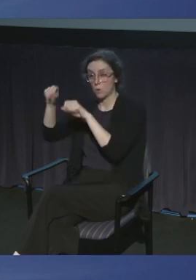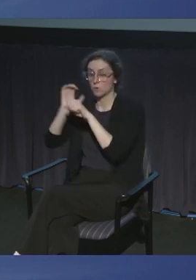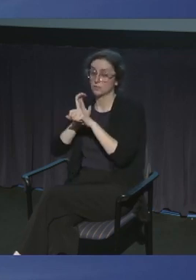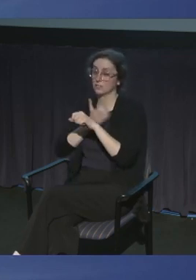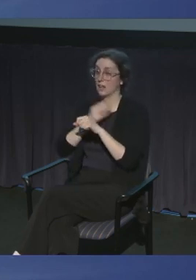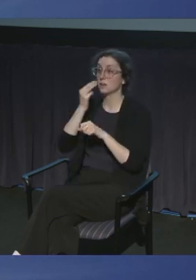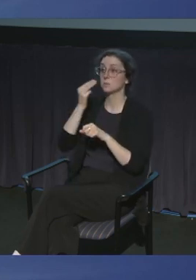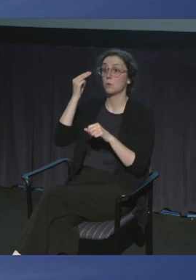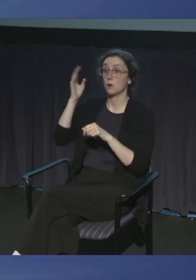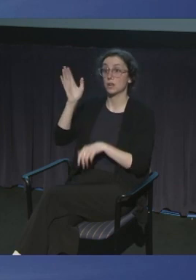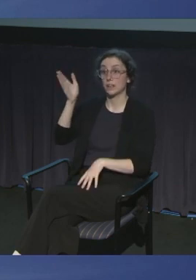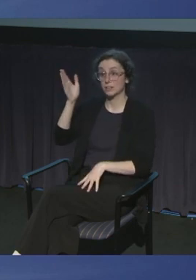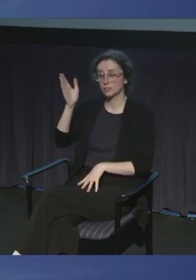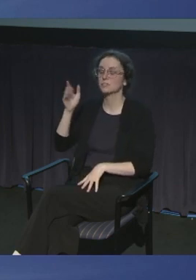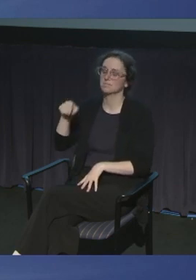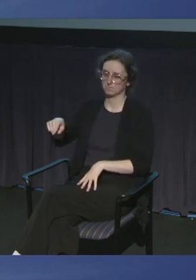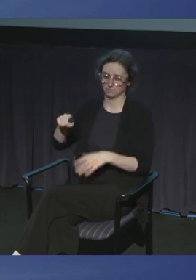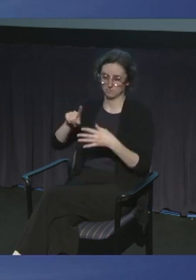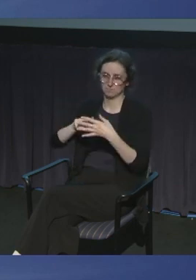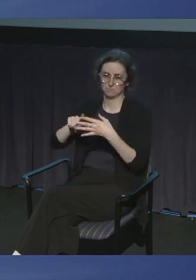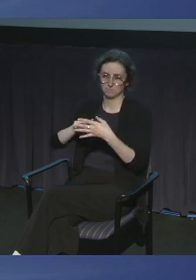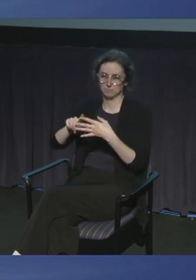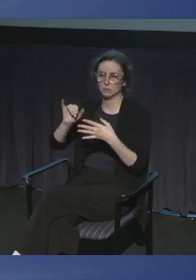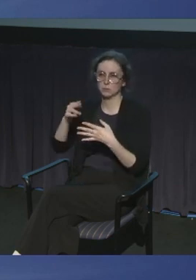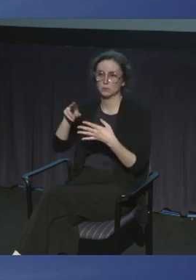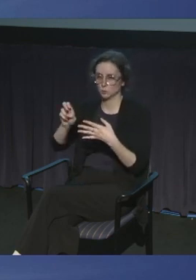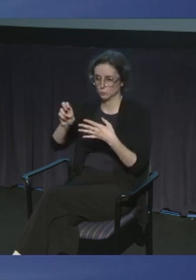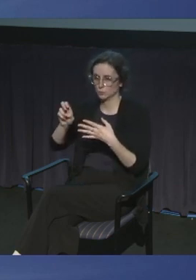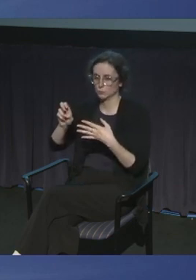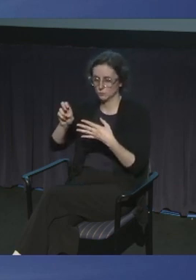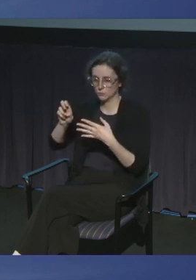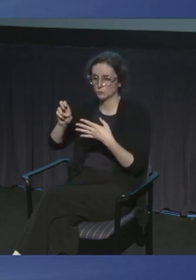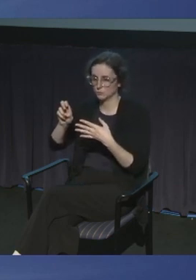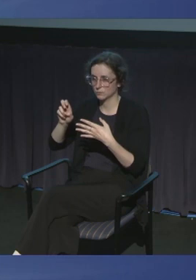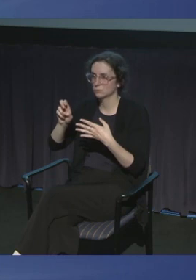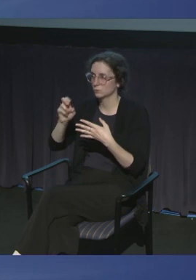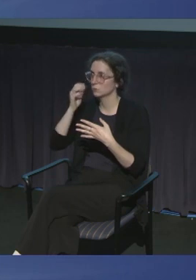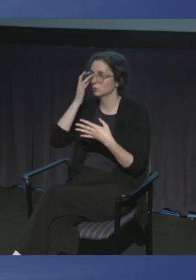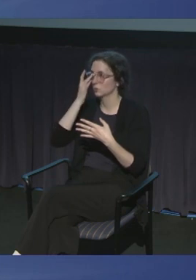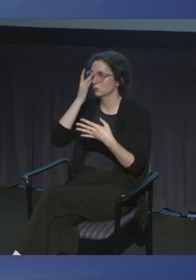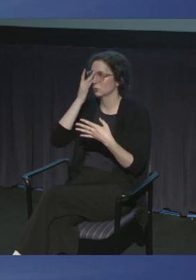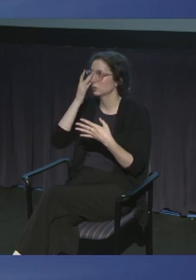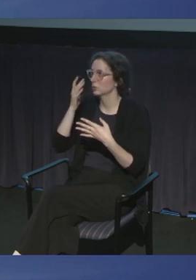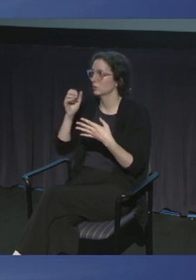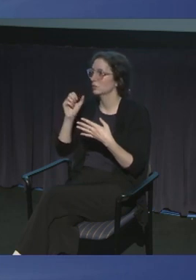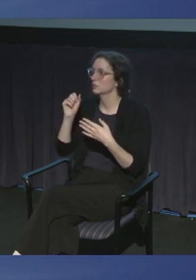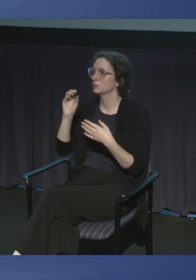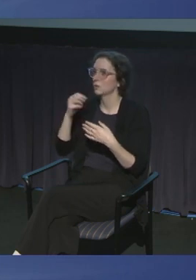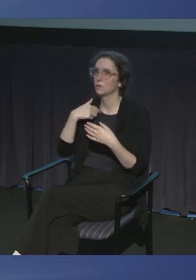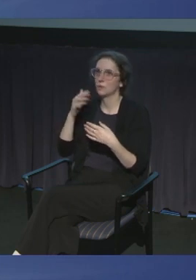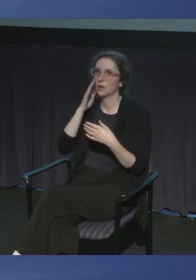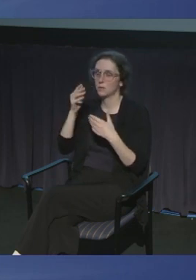THE KUAN-TEH JEANG MEMORIAL LECTURE IN THE FIRST WEEK OF JUNE.